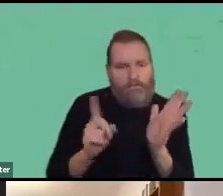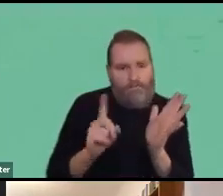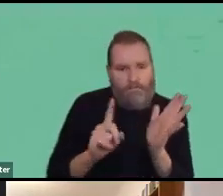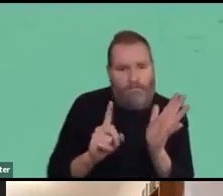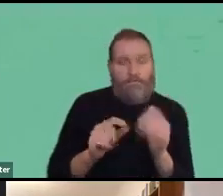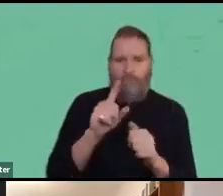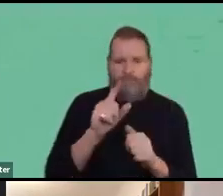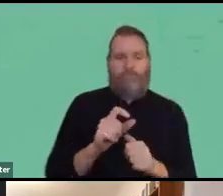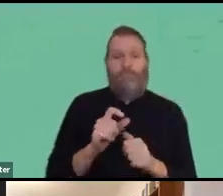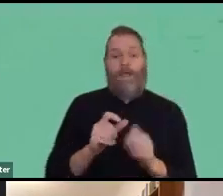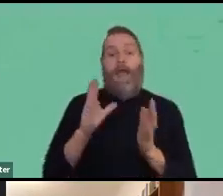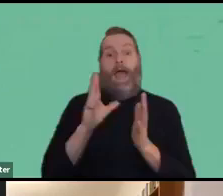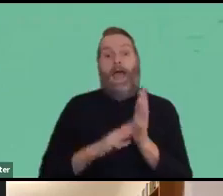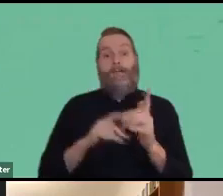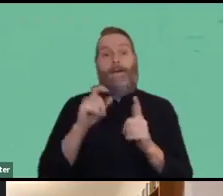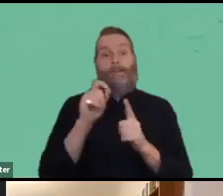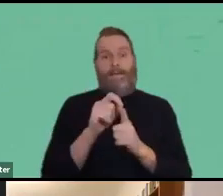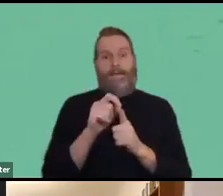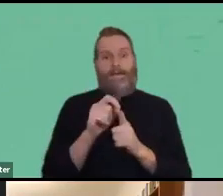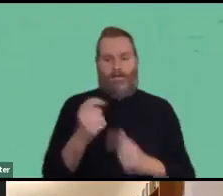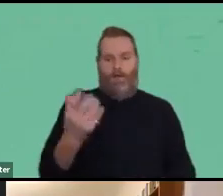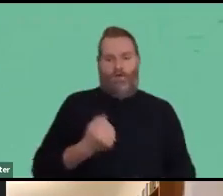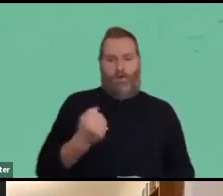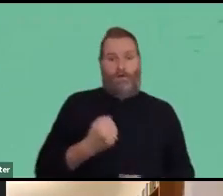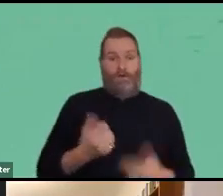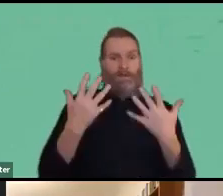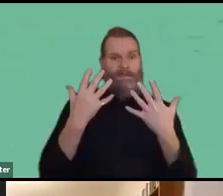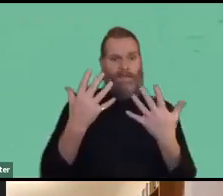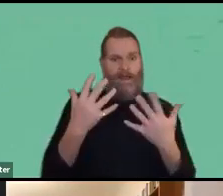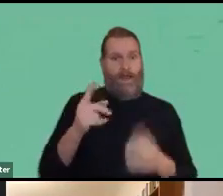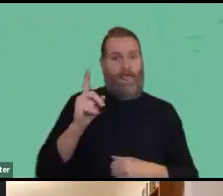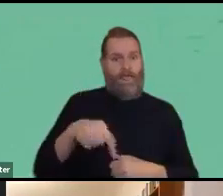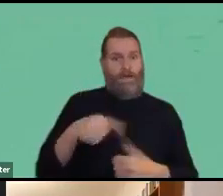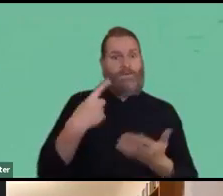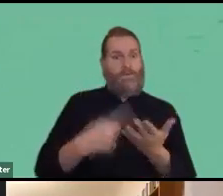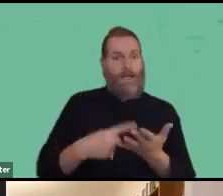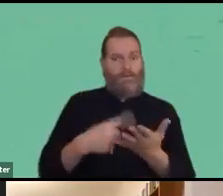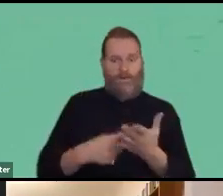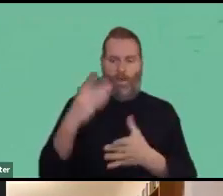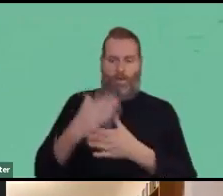were paid ten thousand pounds for working from home but civil servants were told to offset that